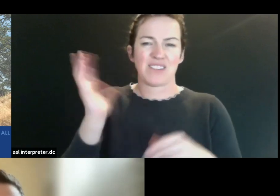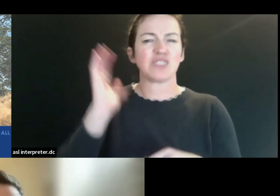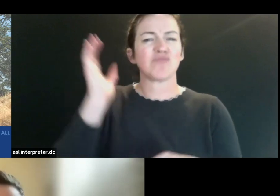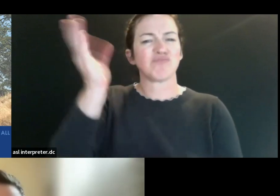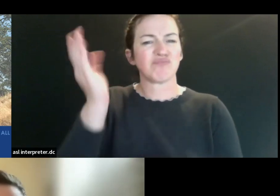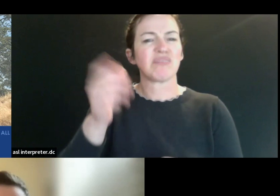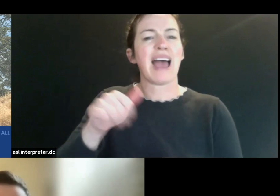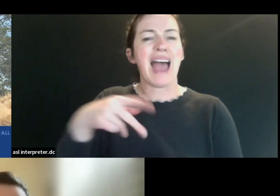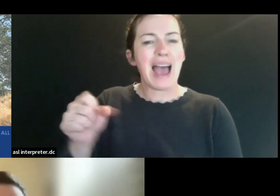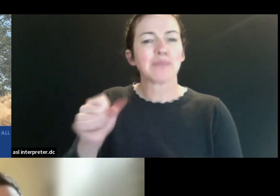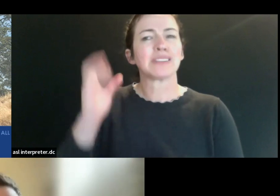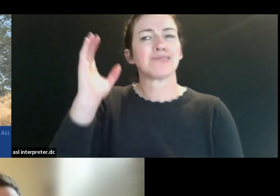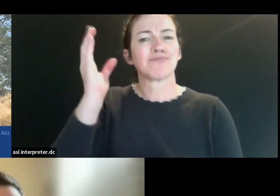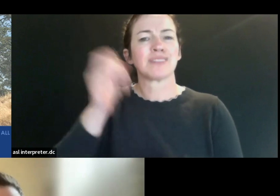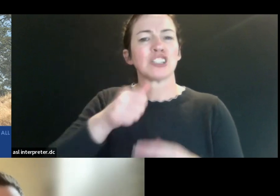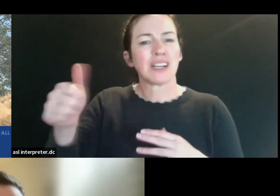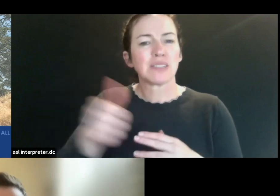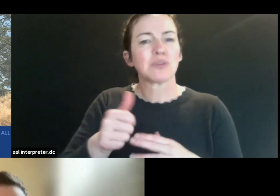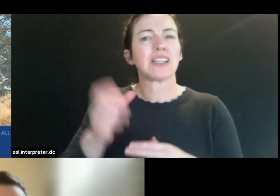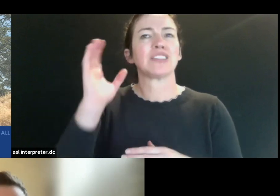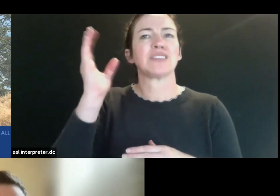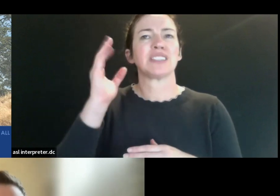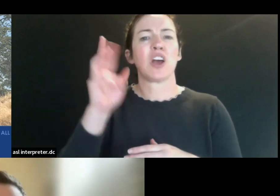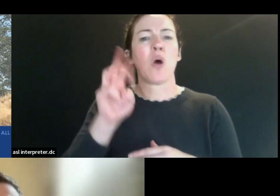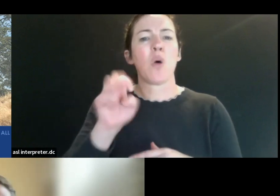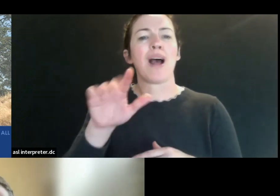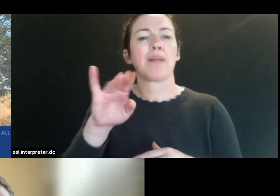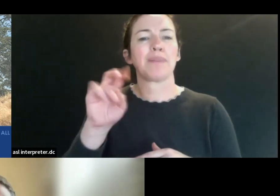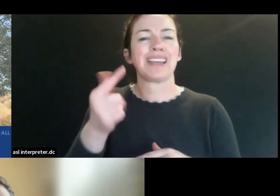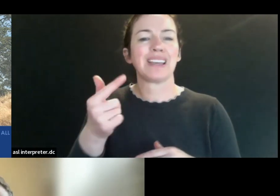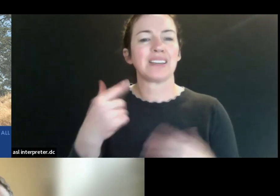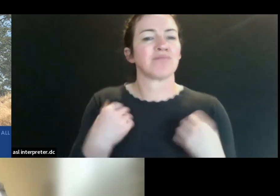things to support well-being. So just a small curated amount, and then I archive it and